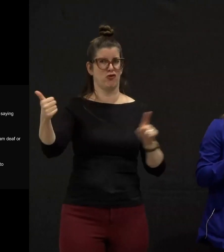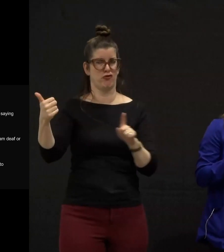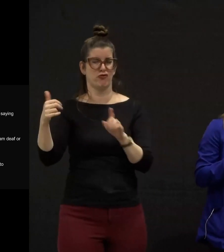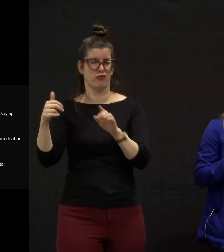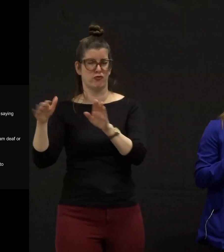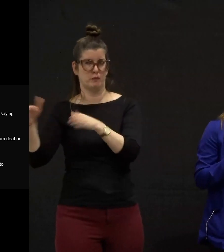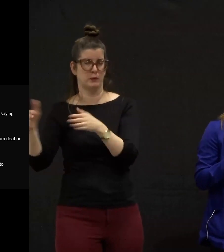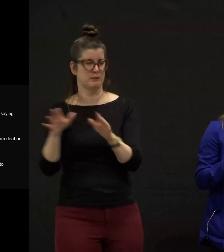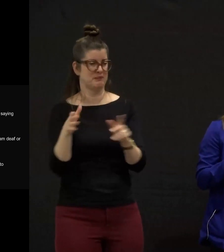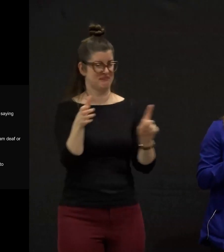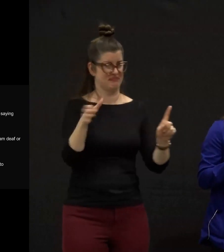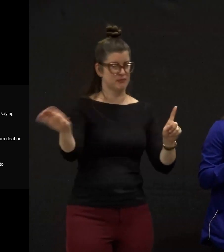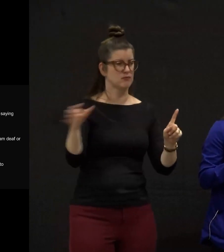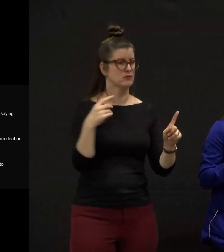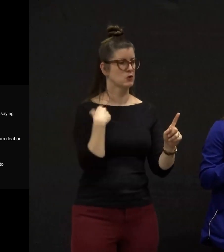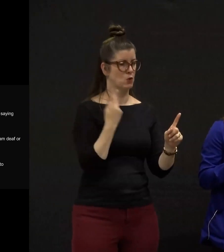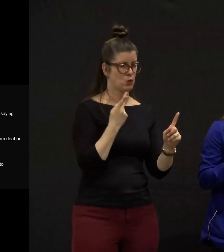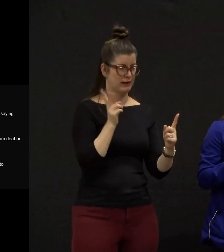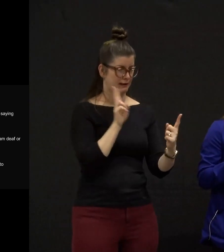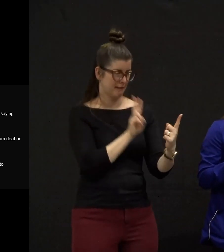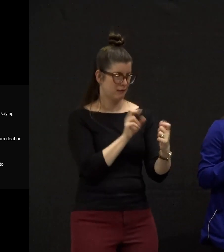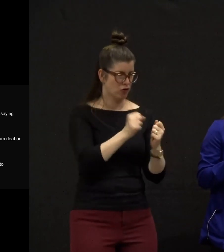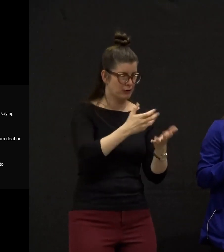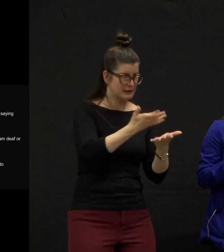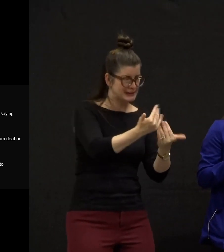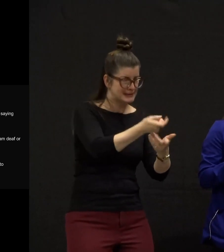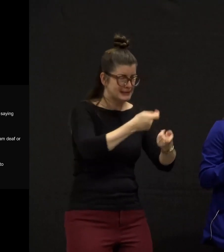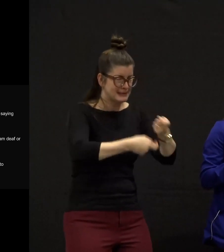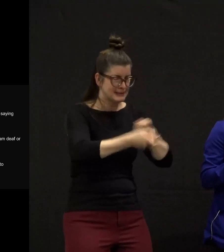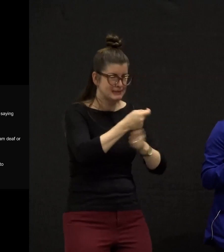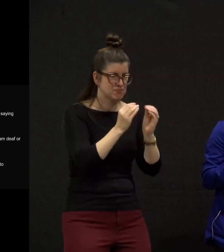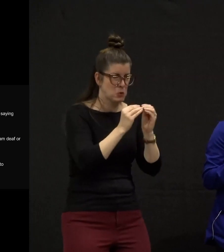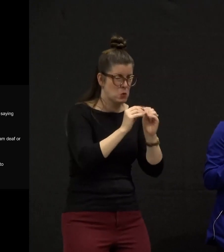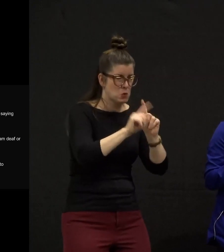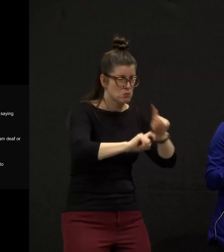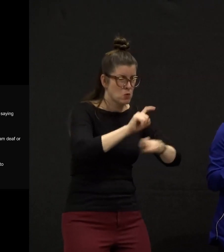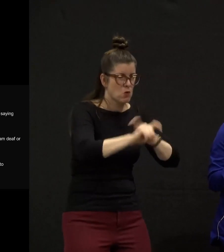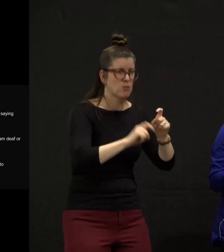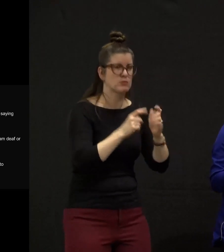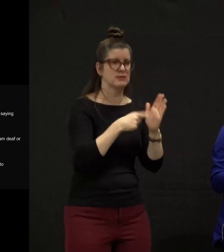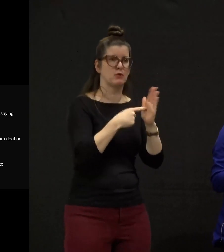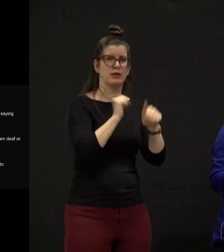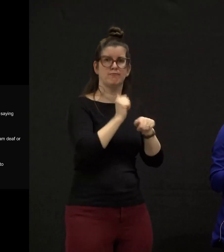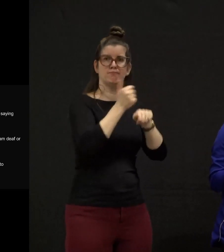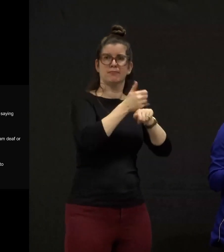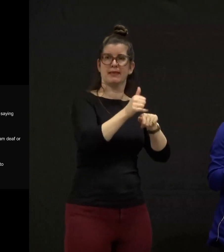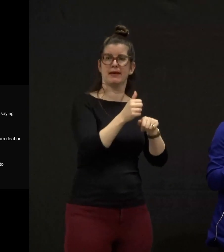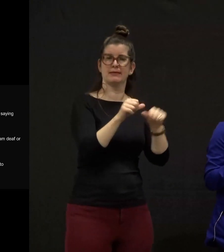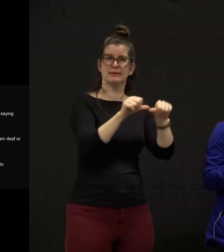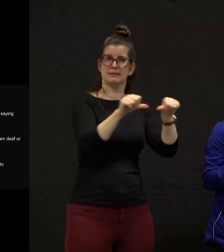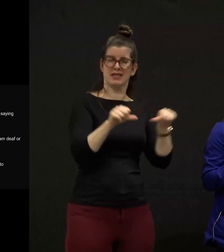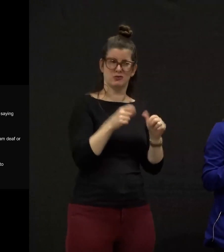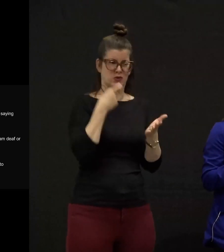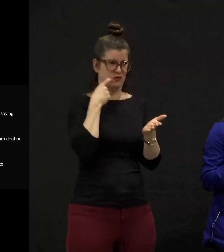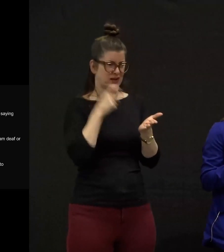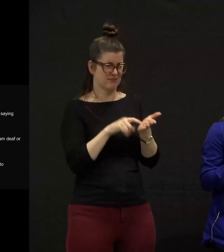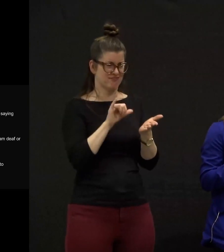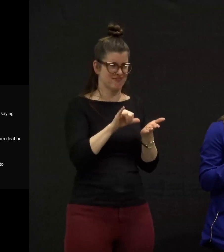so we could kind of probe a little further. Sometimes we needed to create that space if we recognized we didn't have enough of it.